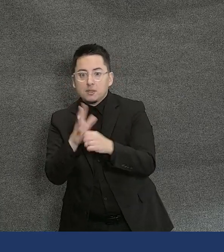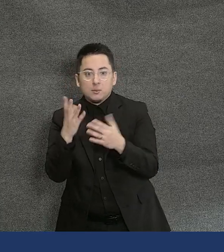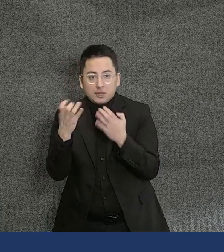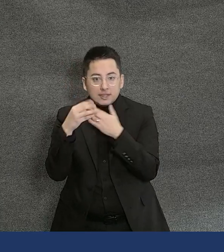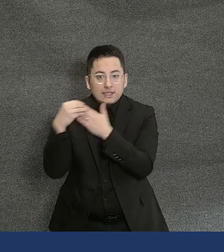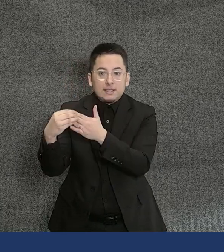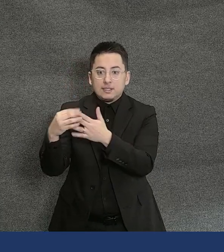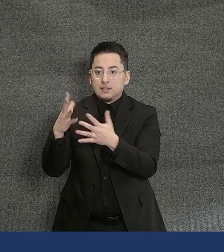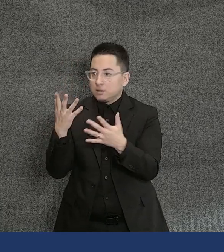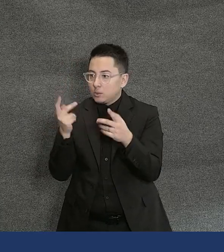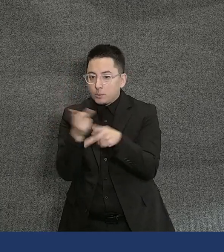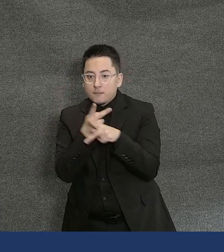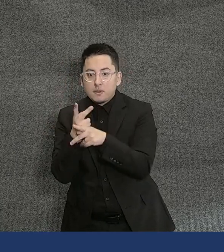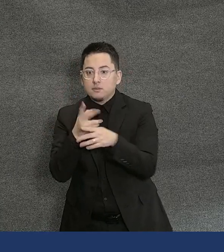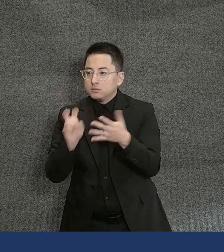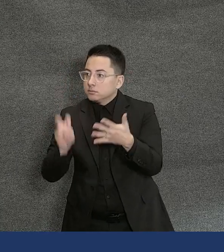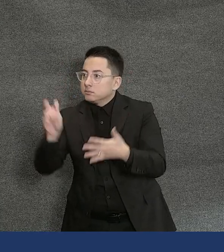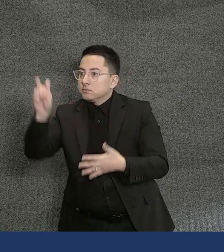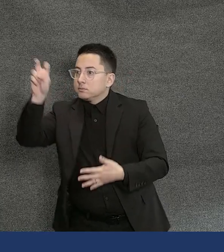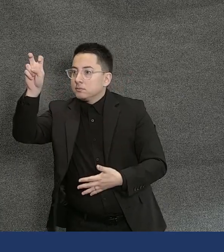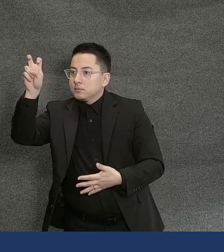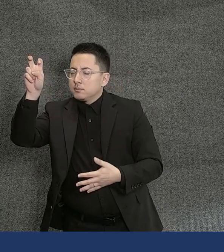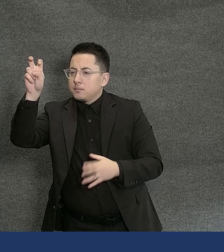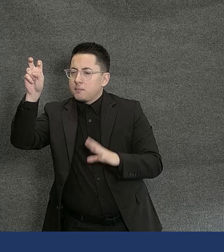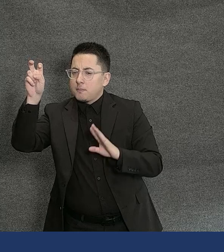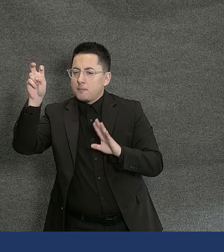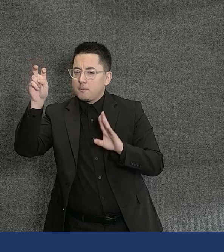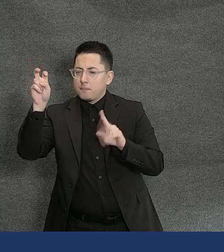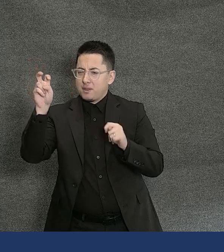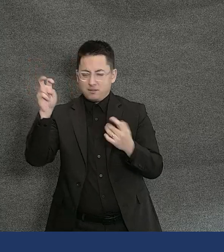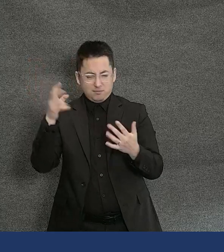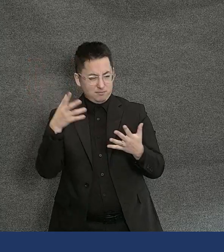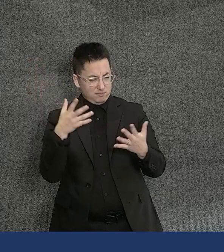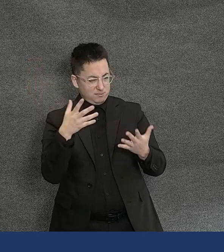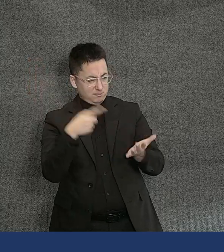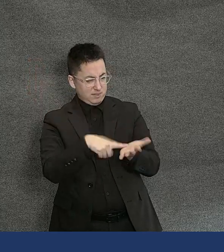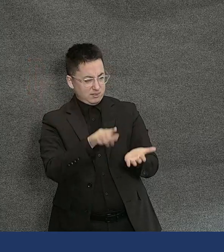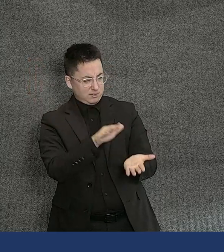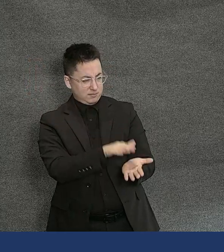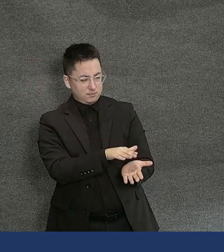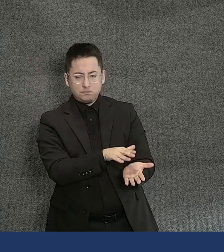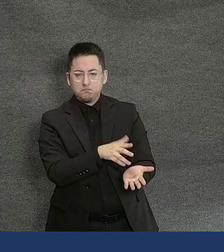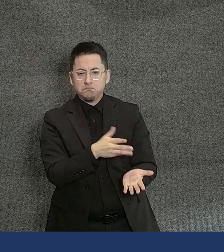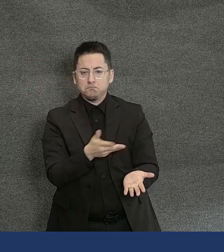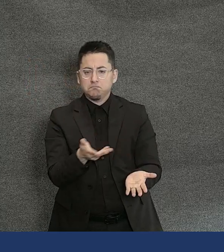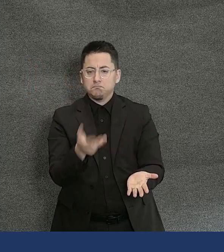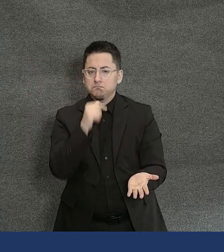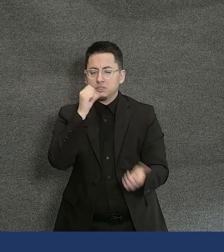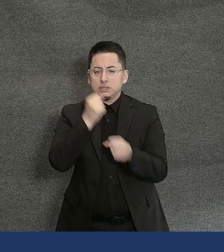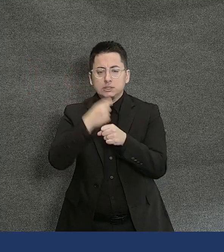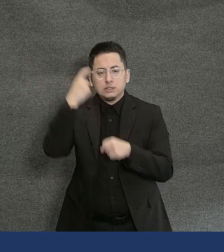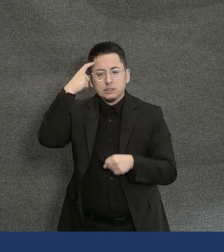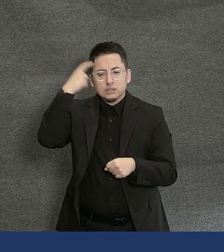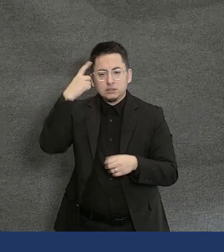And we are-- our systems the way they are keeping people from moving up in that process.